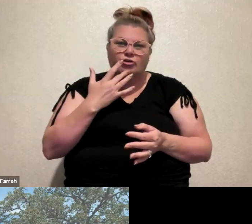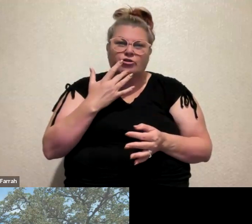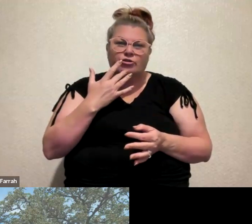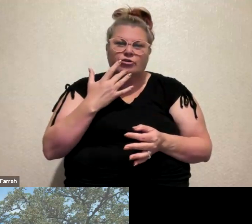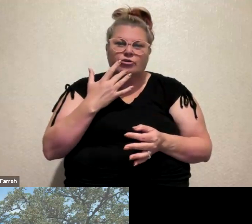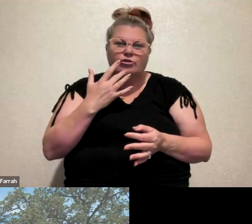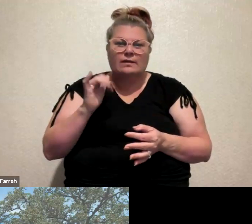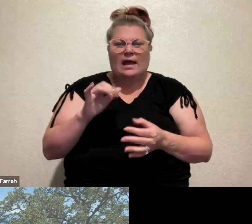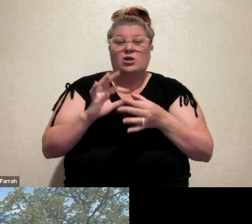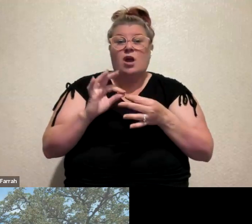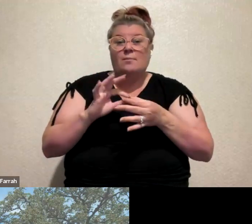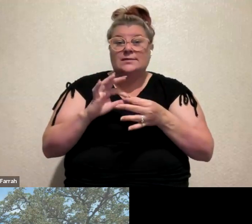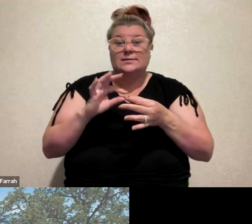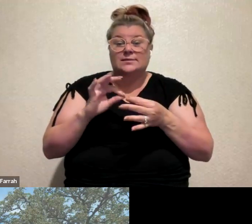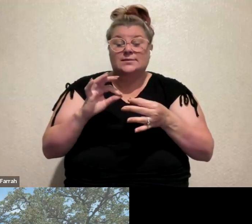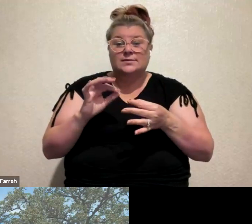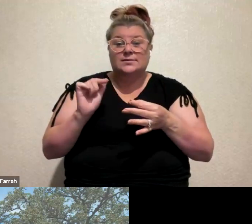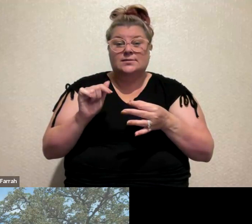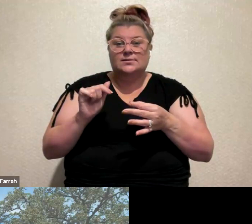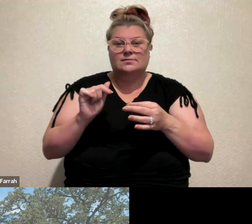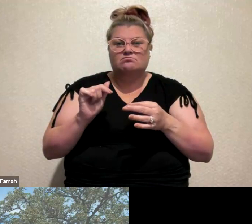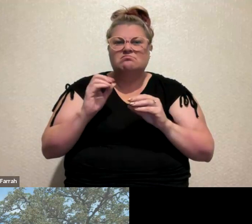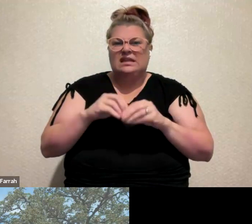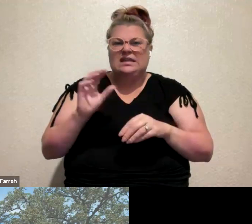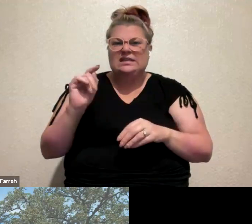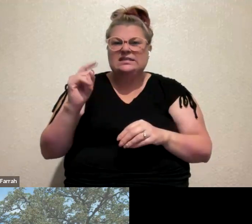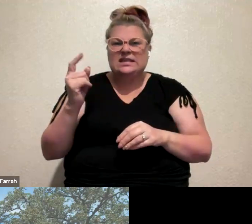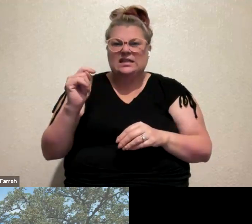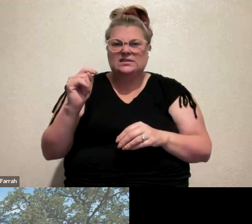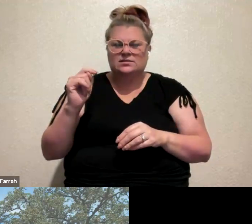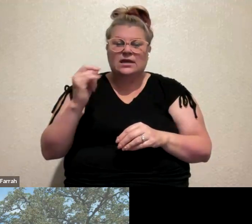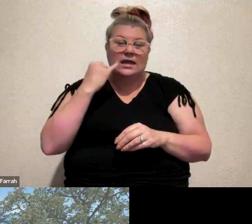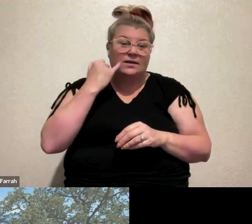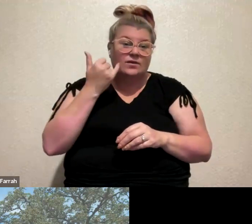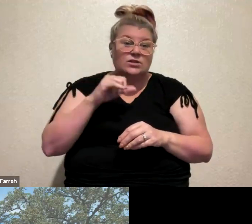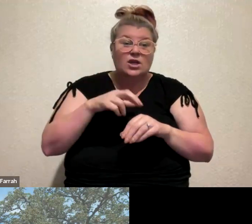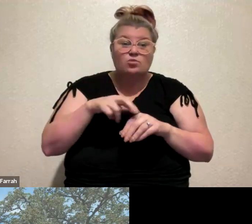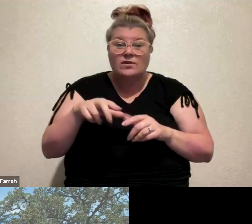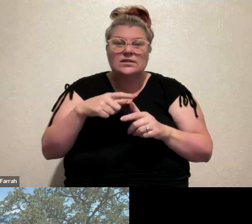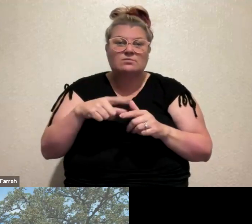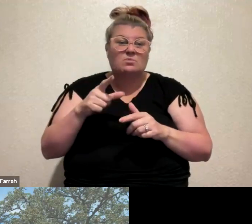comment are put in the text box. And if there's references, perhaps put a link to where you would